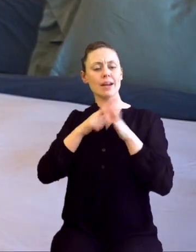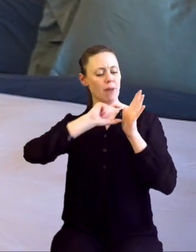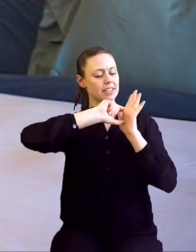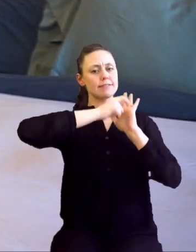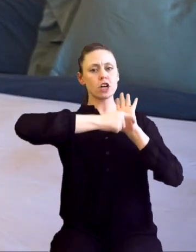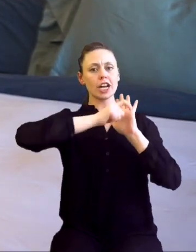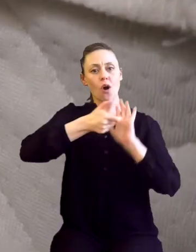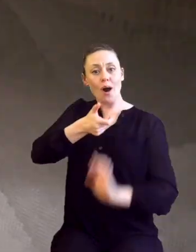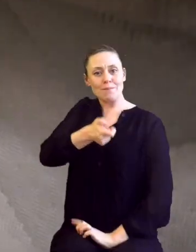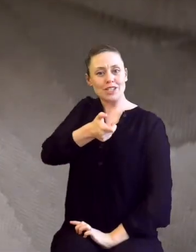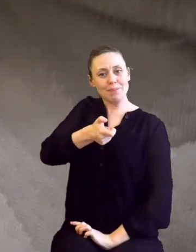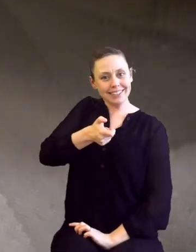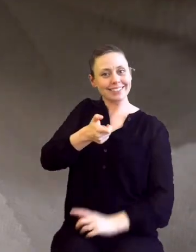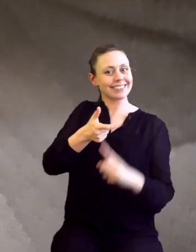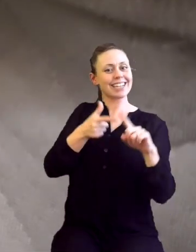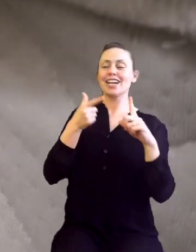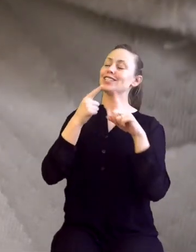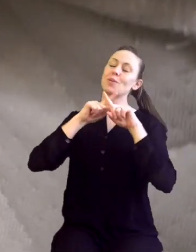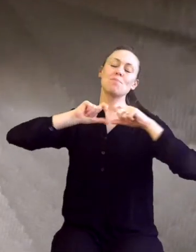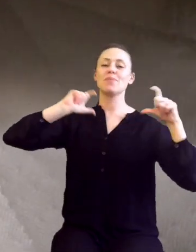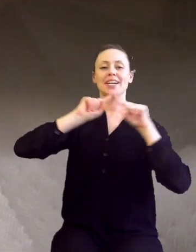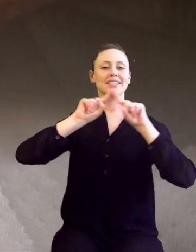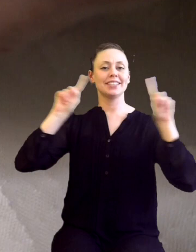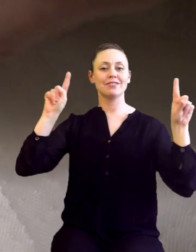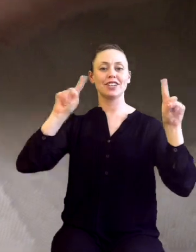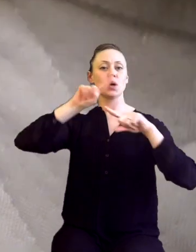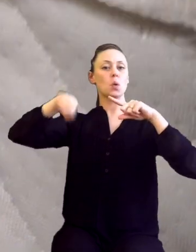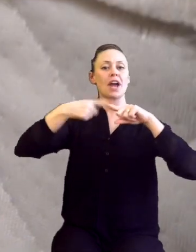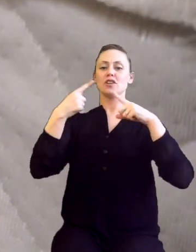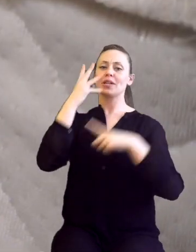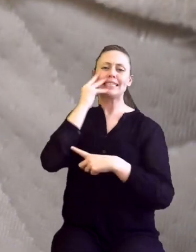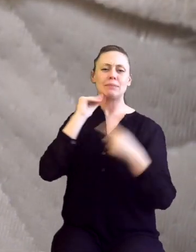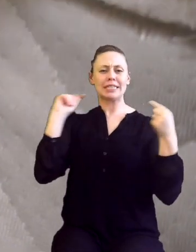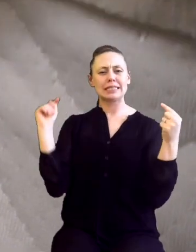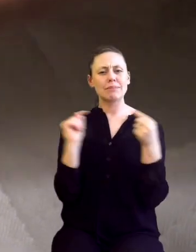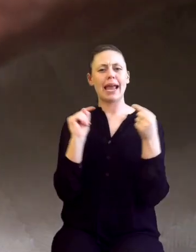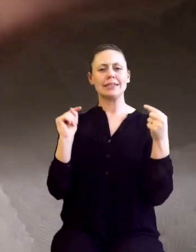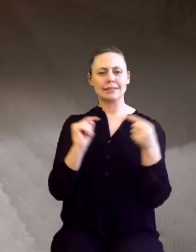of a dial or push of a button make all of the difference when dealing with pain.